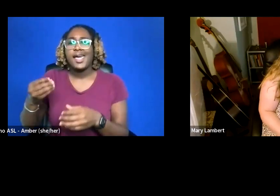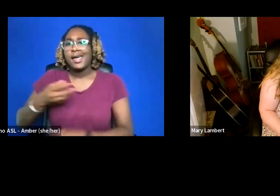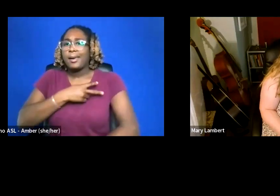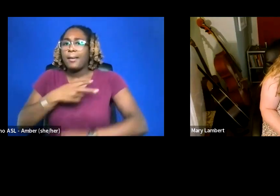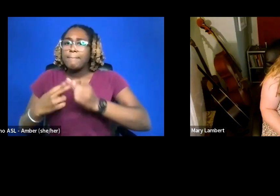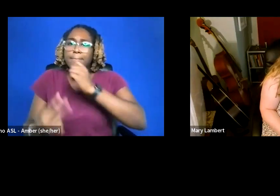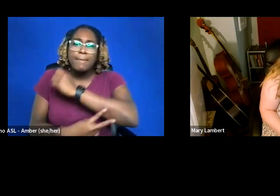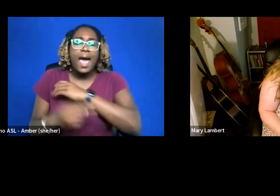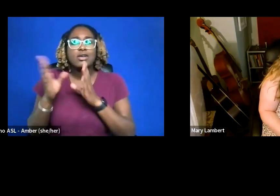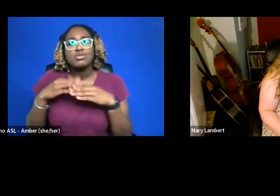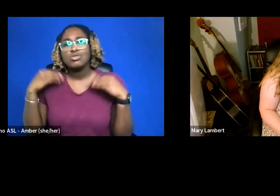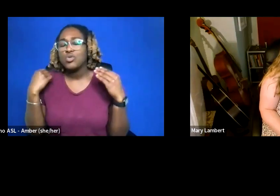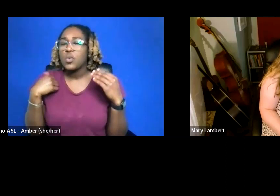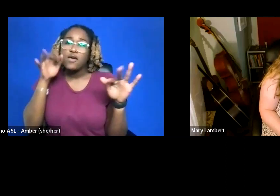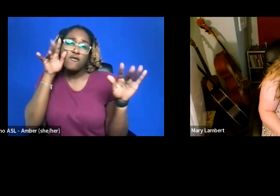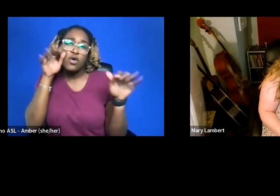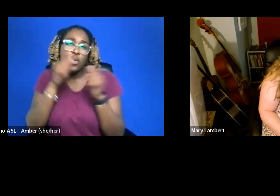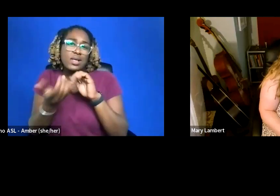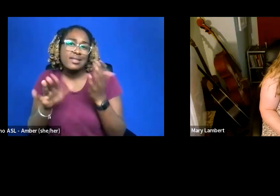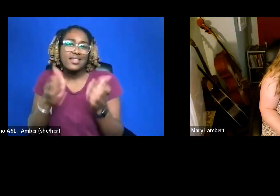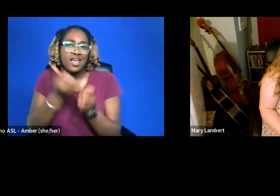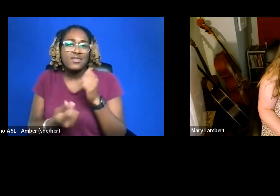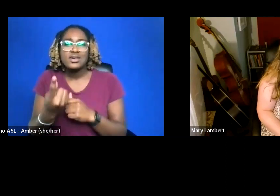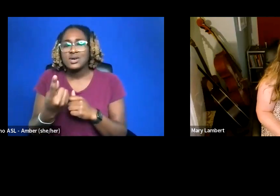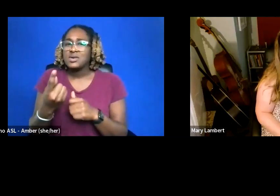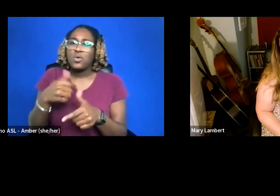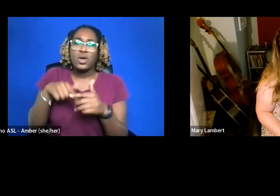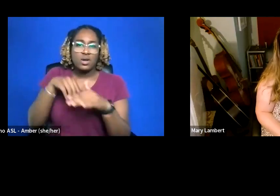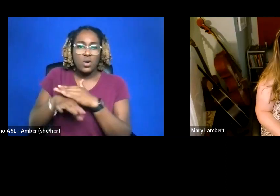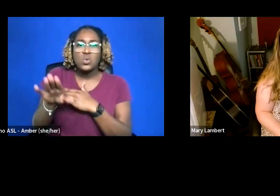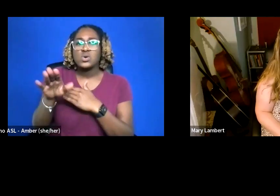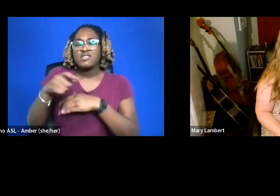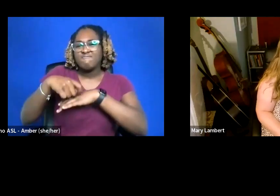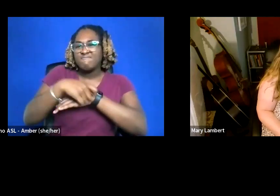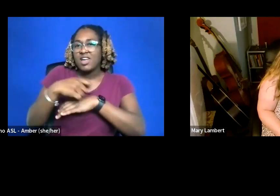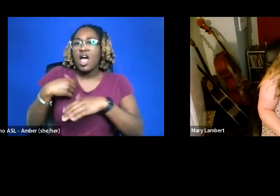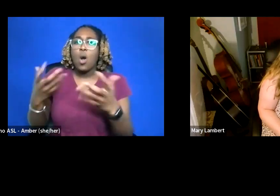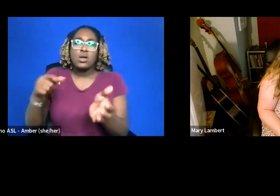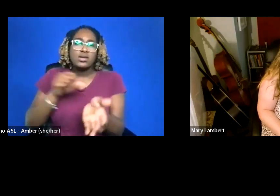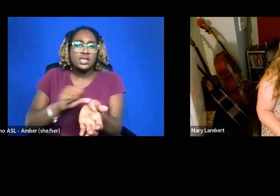Girls, we flirt with death every time we etching a tally mark into our skin. I don't want to split my wrists to reveal the battlefield, too,